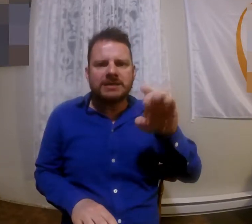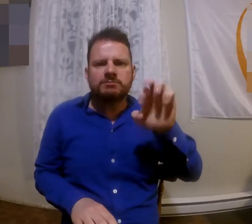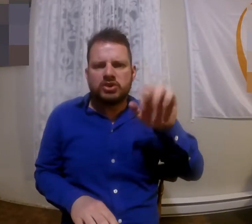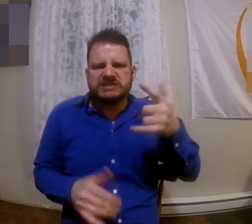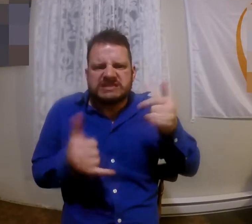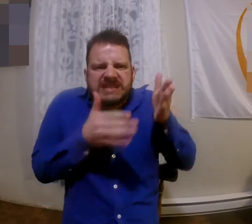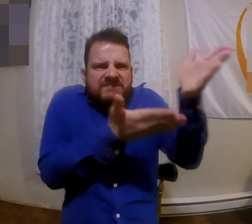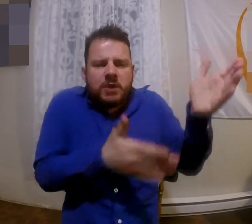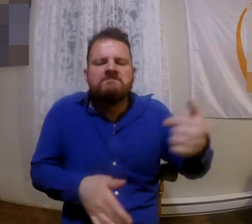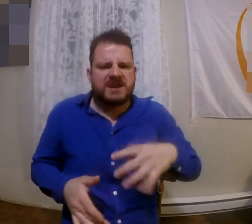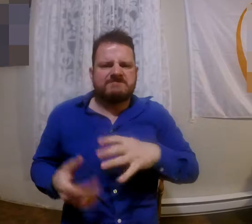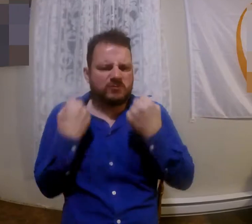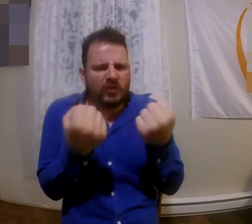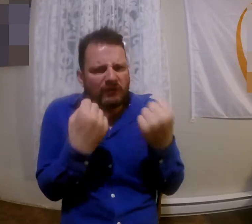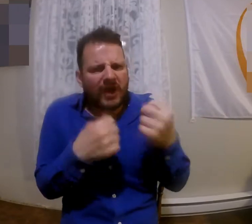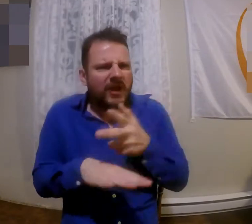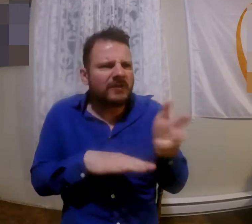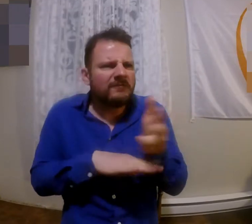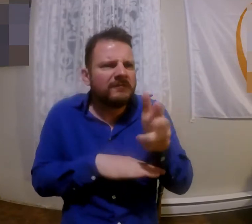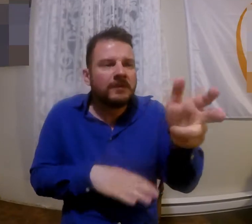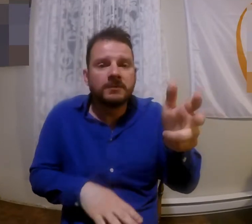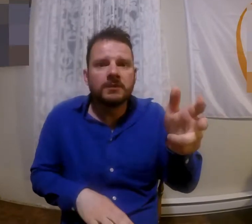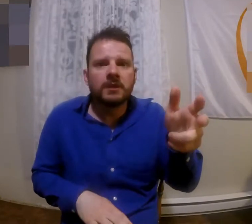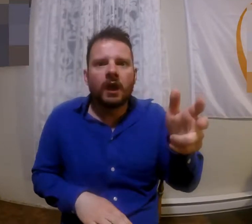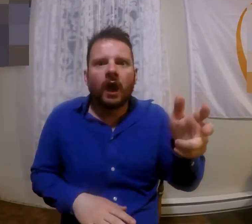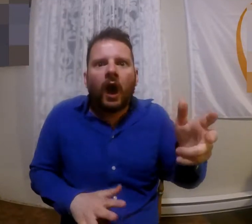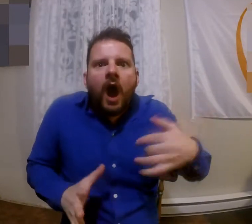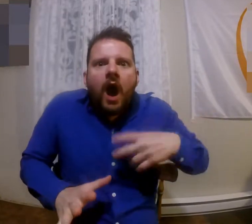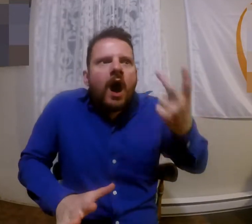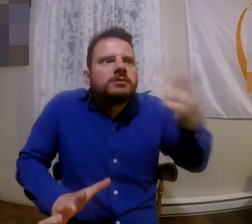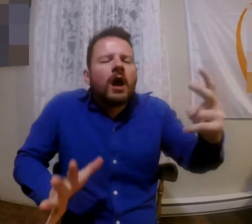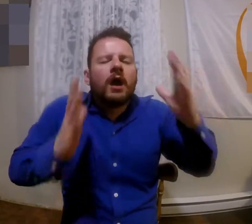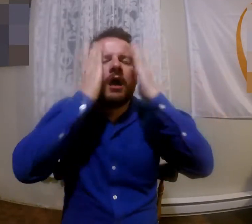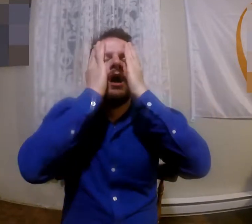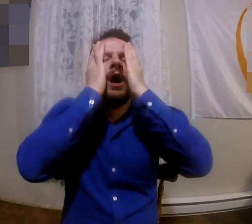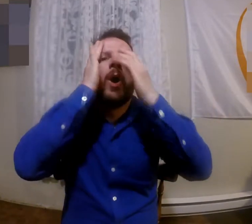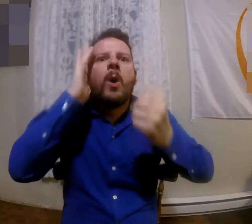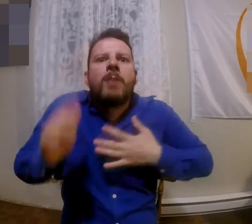The iceberg was still there so we drove along and... we saw it...